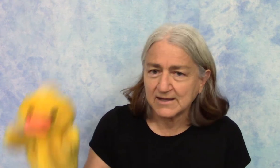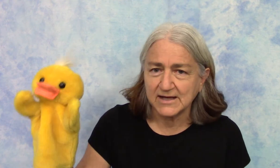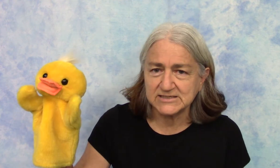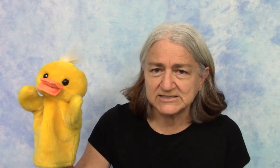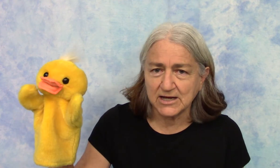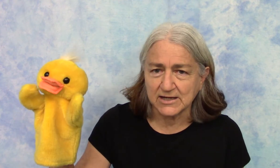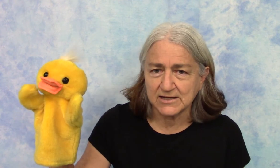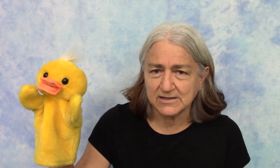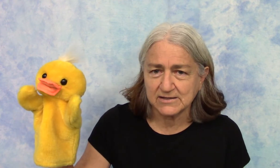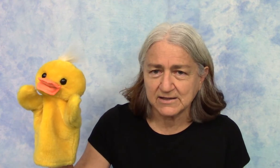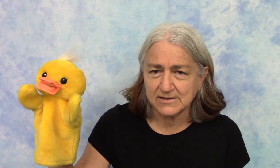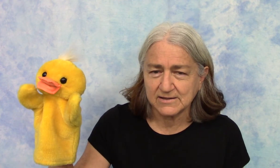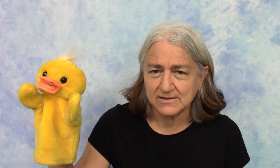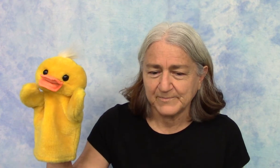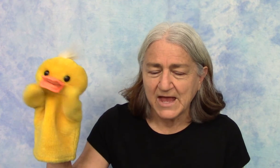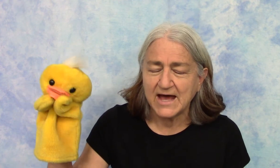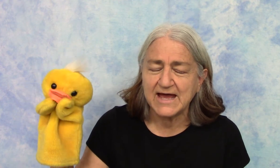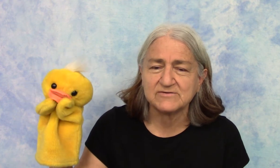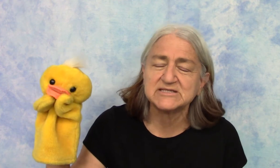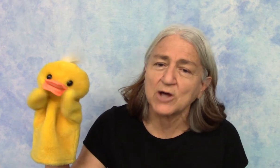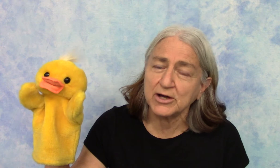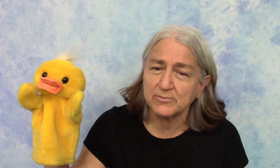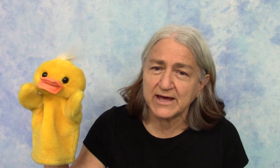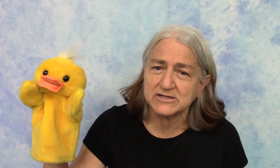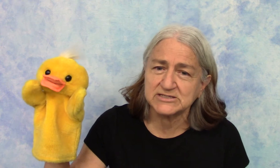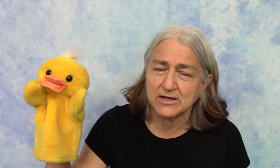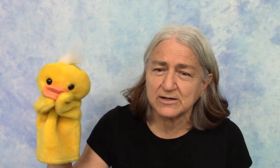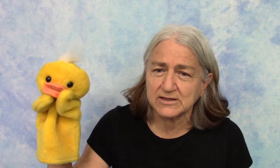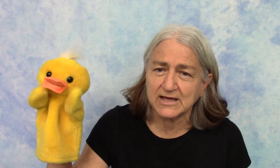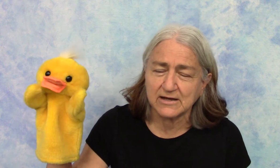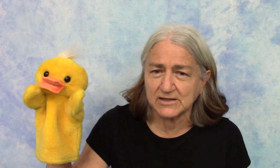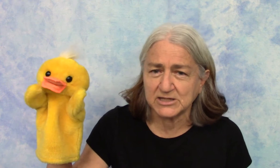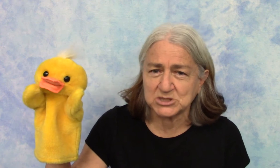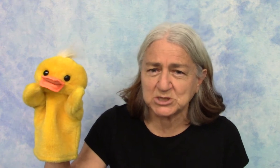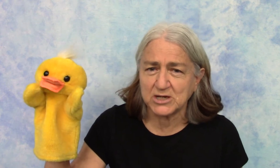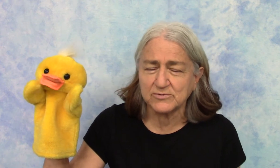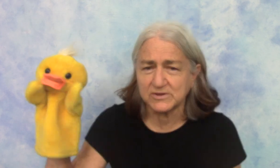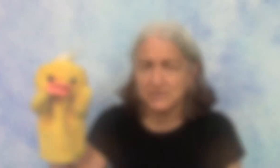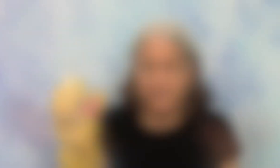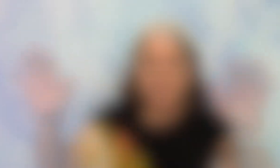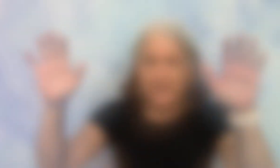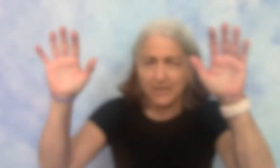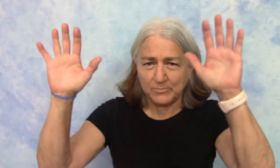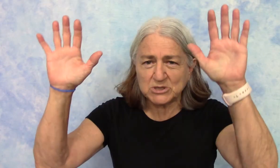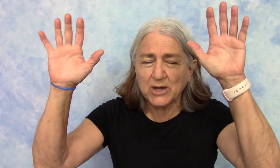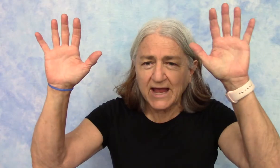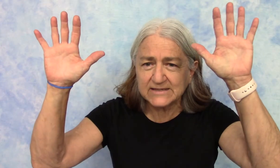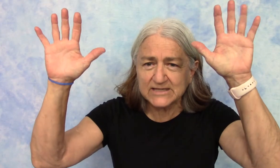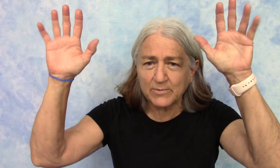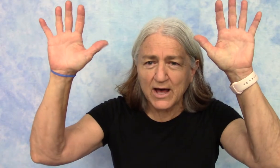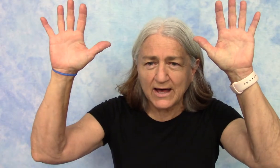A duck. I have a song about a duck that I'd like to share with you. Put your hands up high.